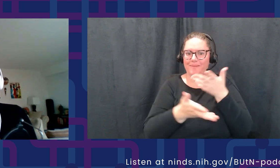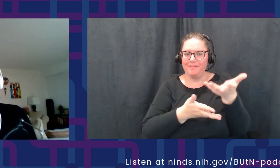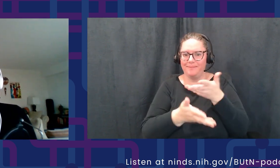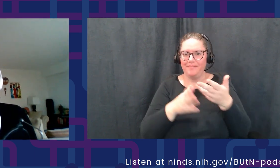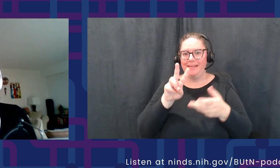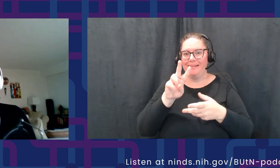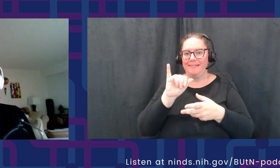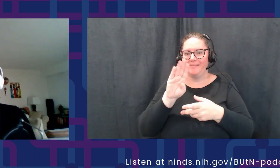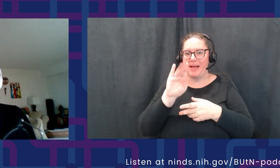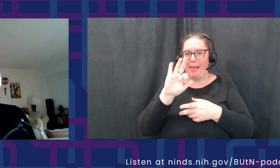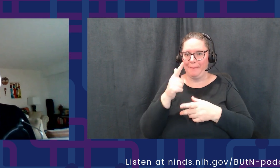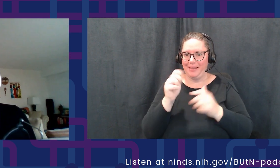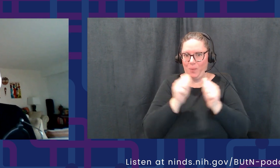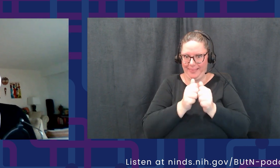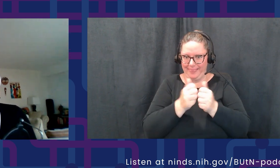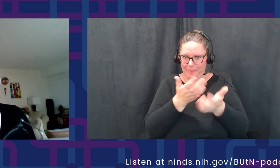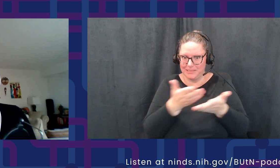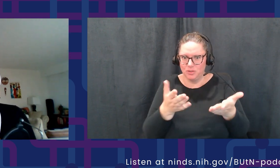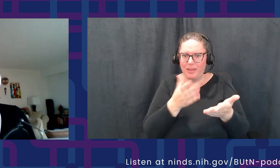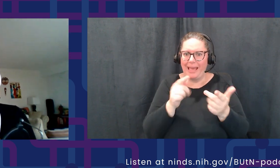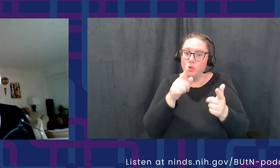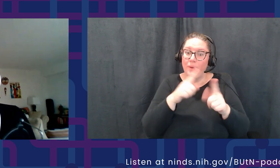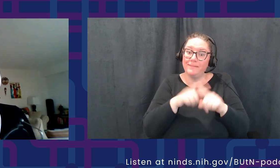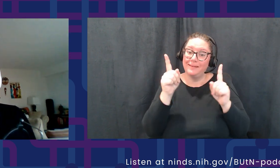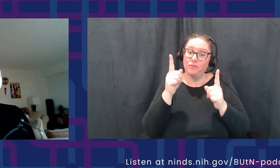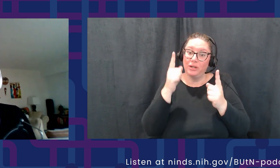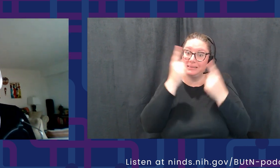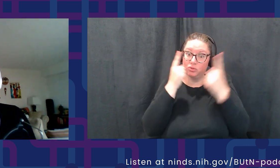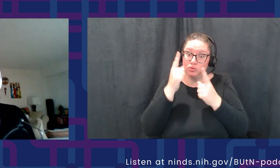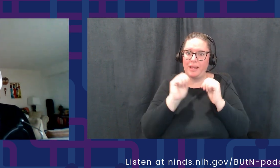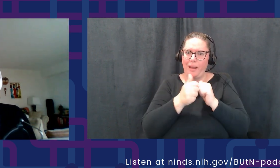And do you have different considerations for how you engage an audience with a